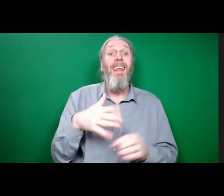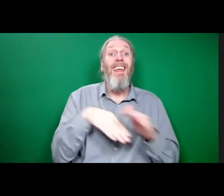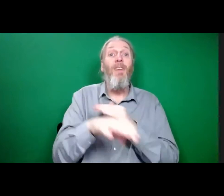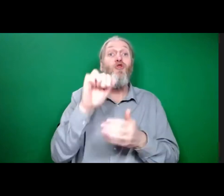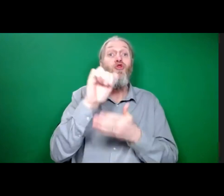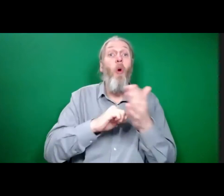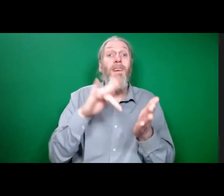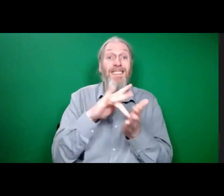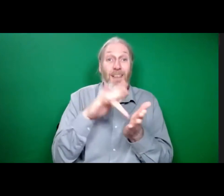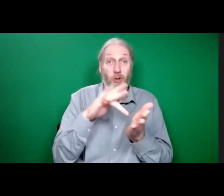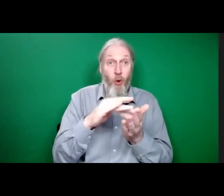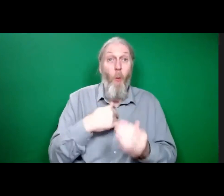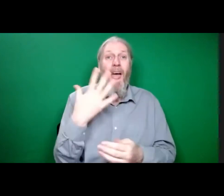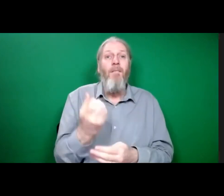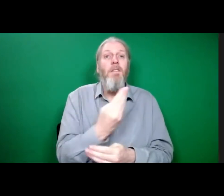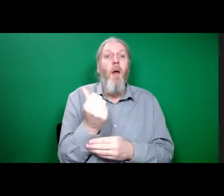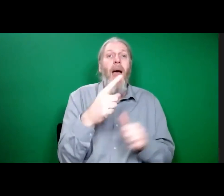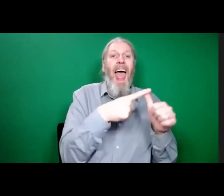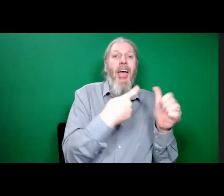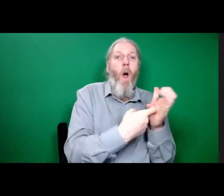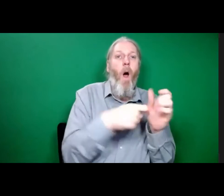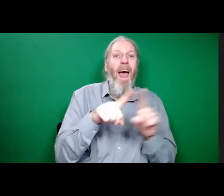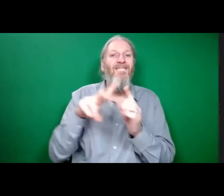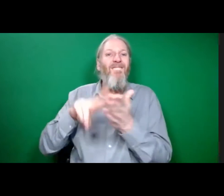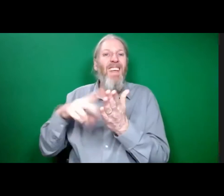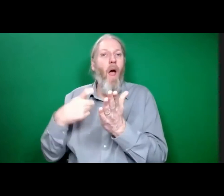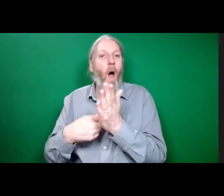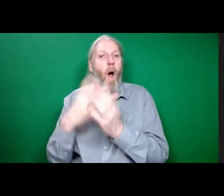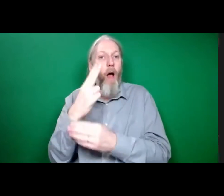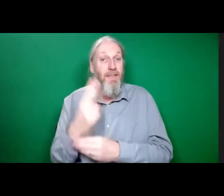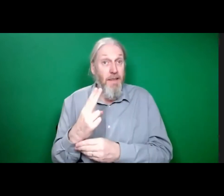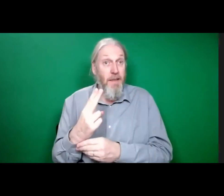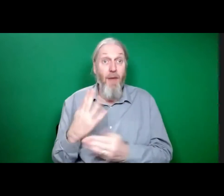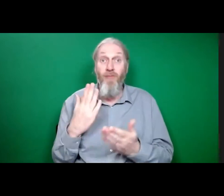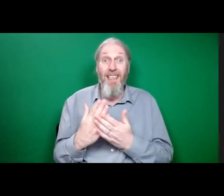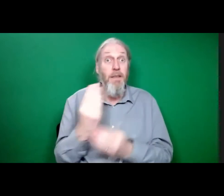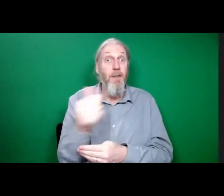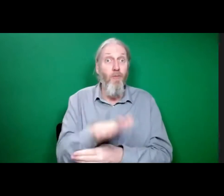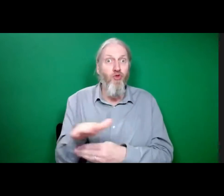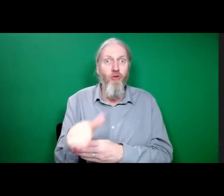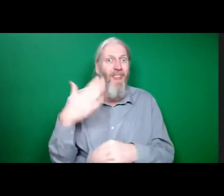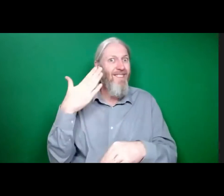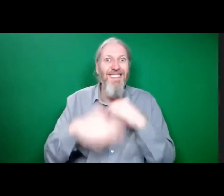Lauren, you have got your hand up as well. I will try and errorrer it down now. I think